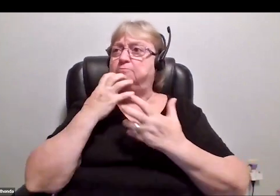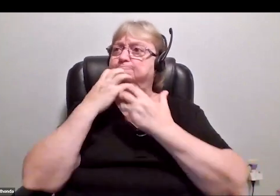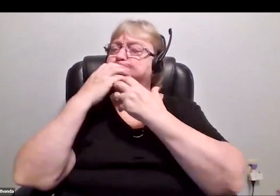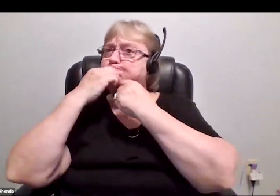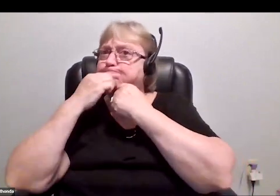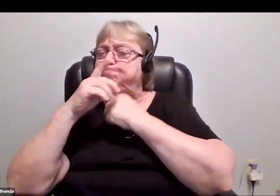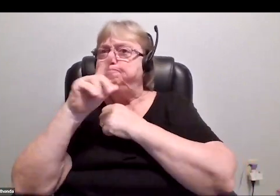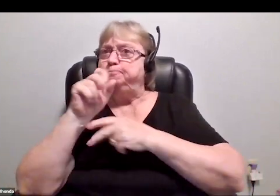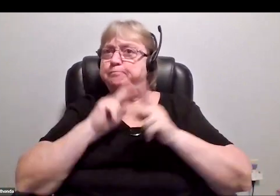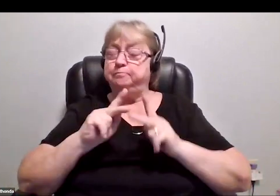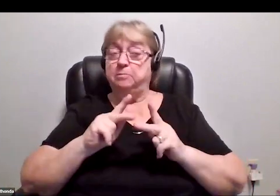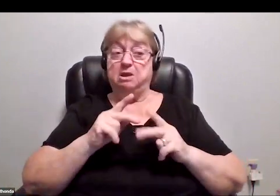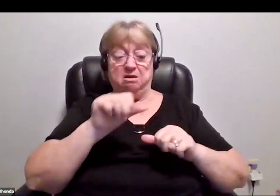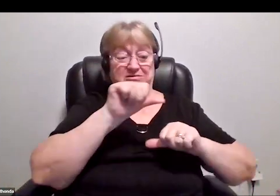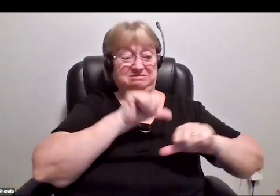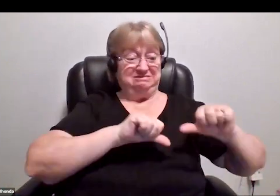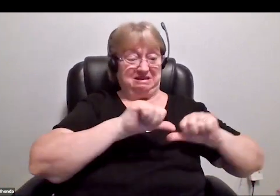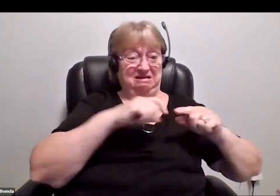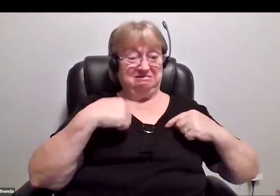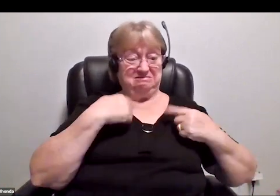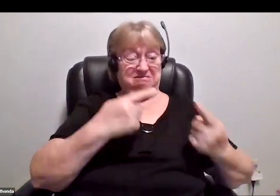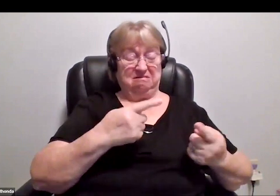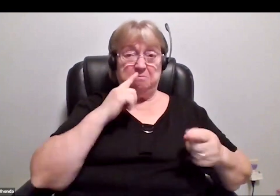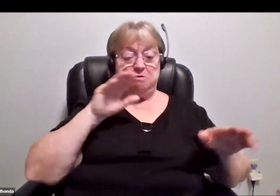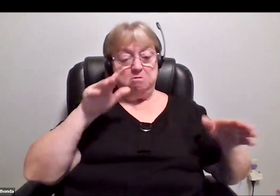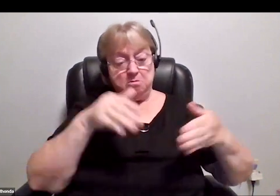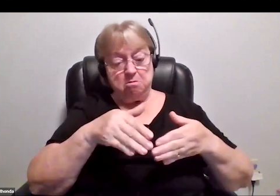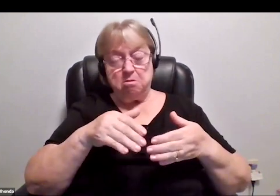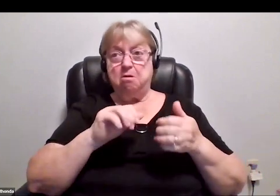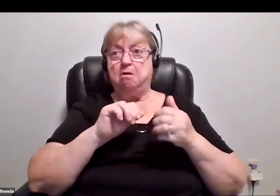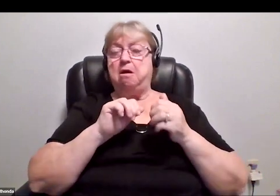is oriented in how disabled people are seen as human subjects